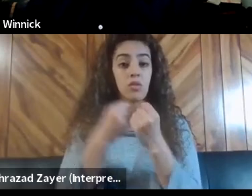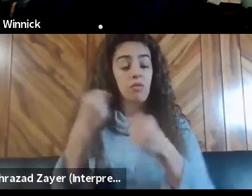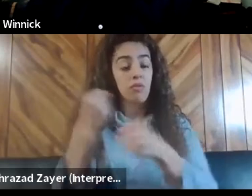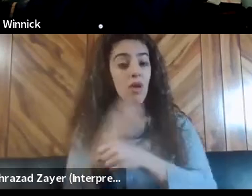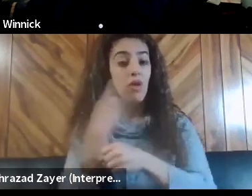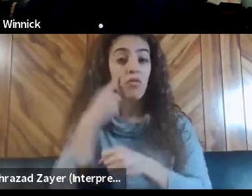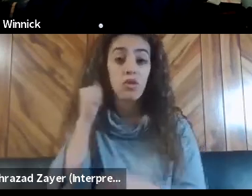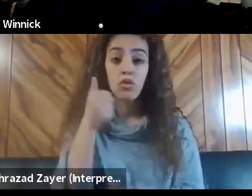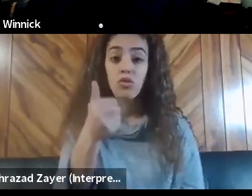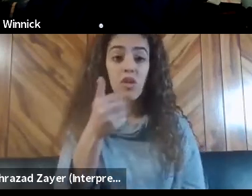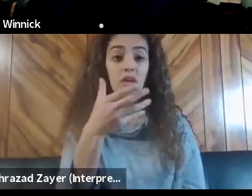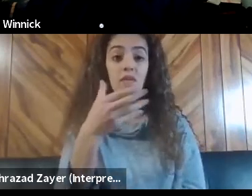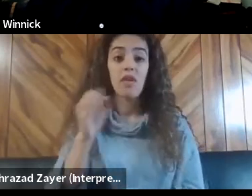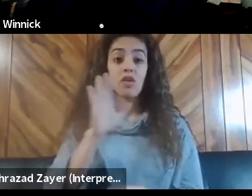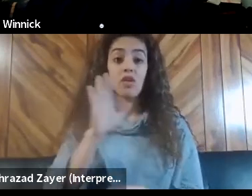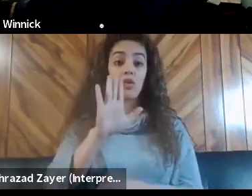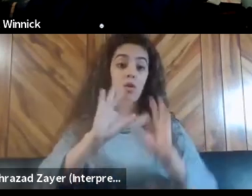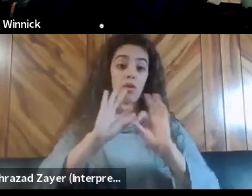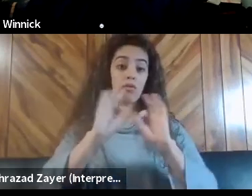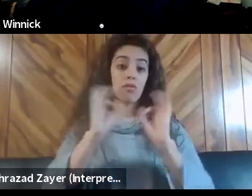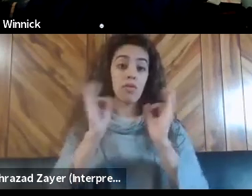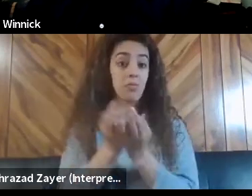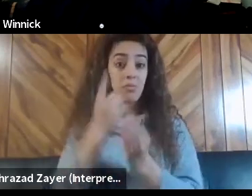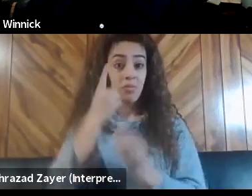there there are a lot of people in this world who need money to